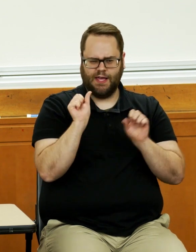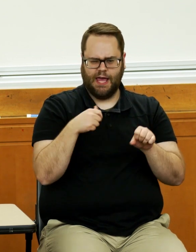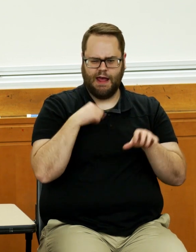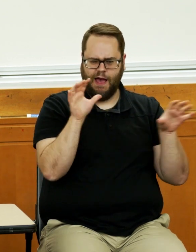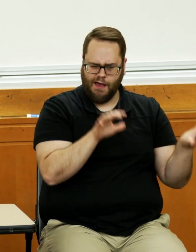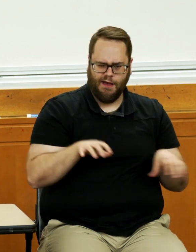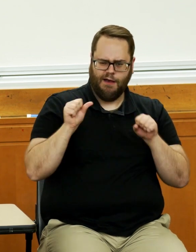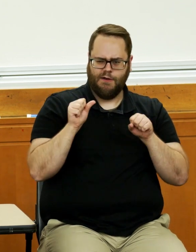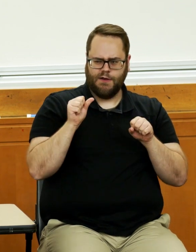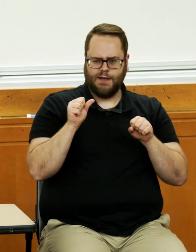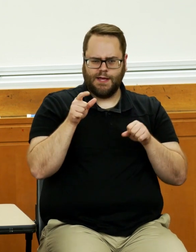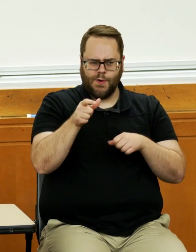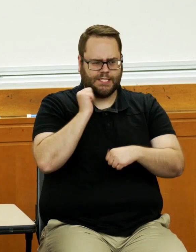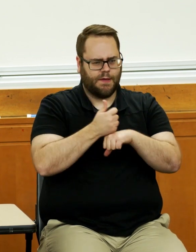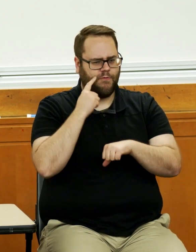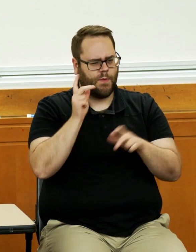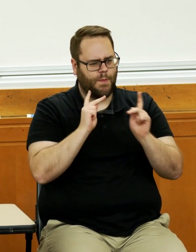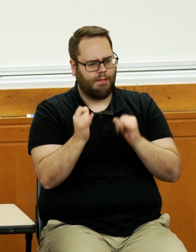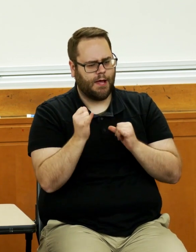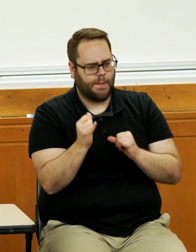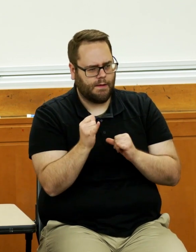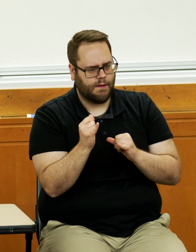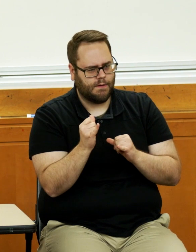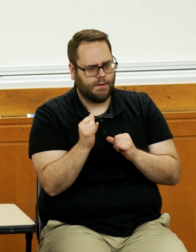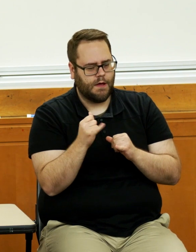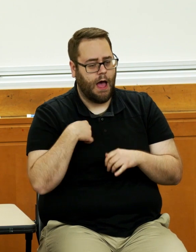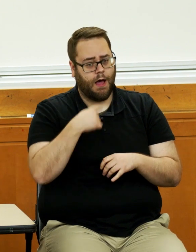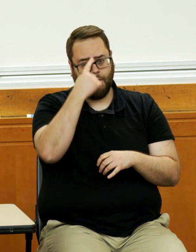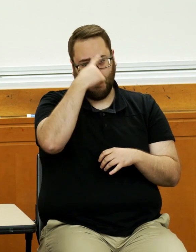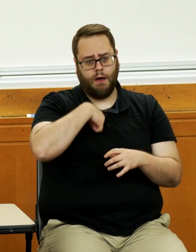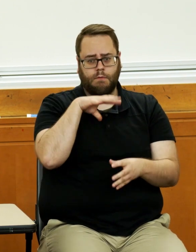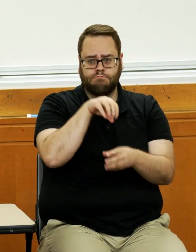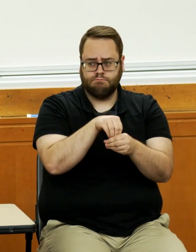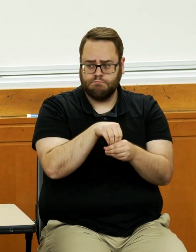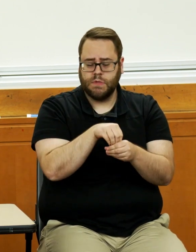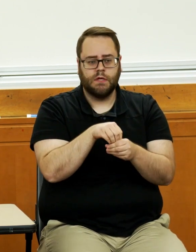created for people like me? One to which I think I belong? And am I appropriating it?”